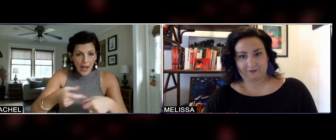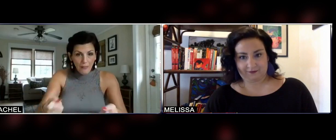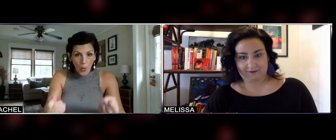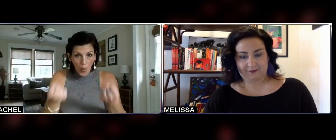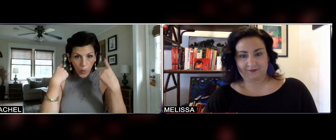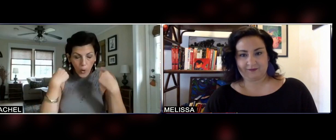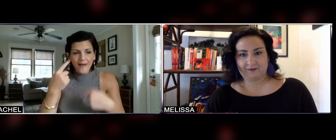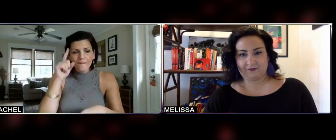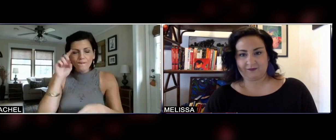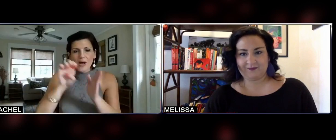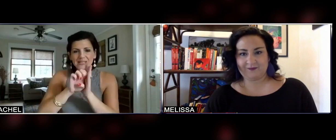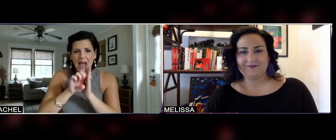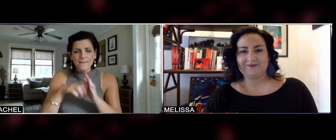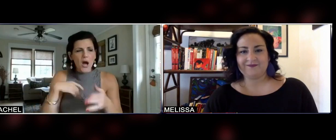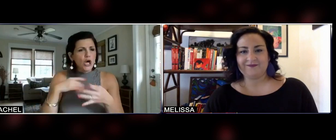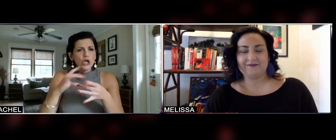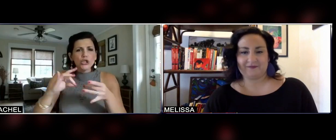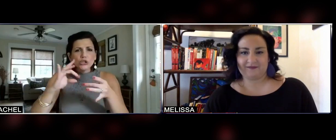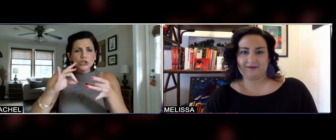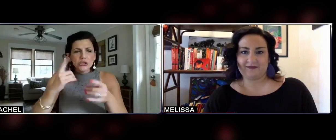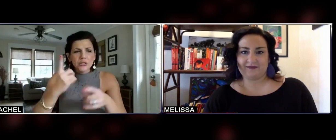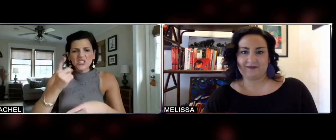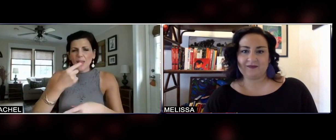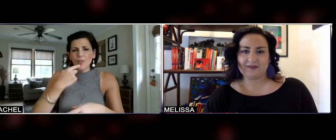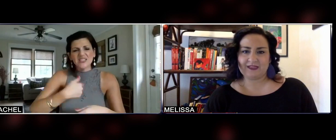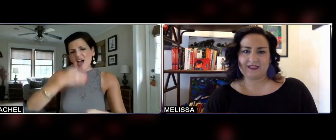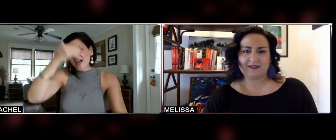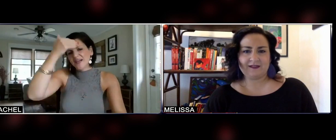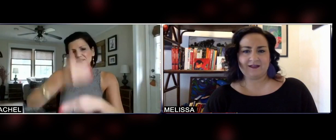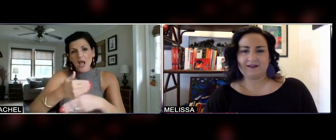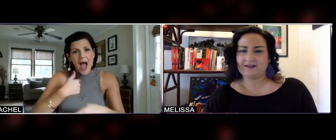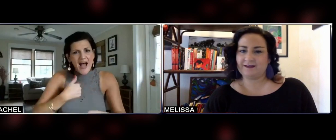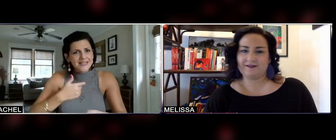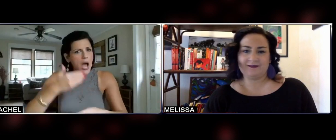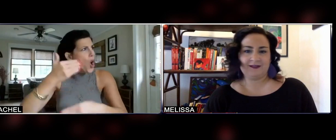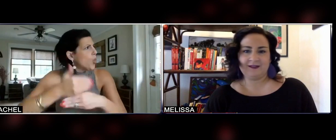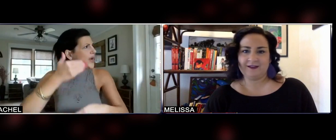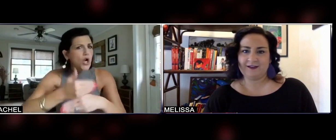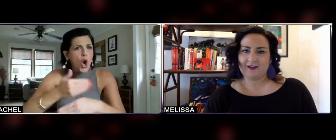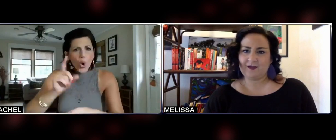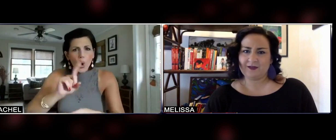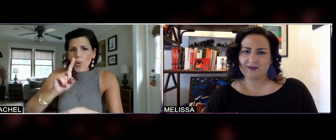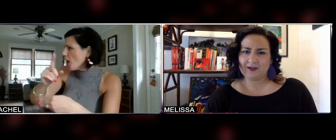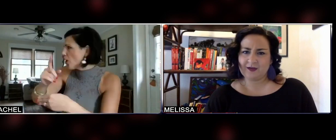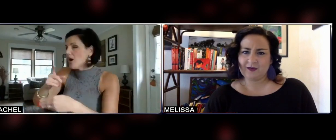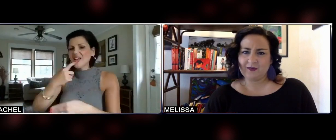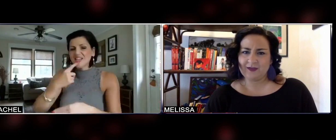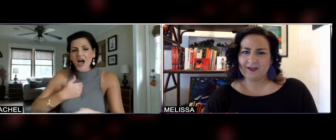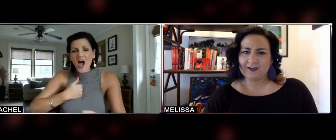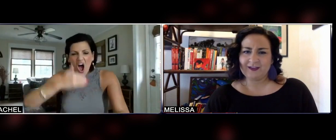for the first time, whew, it's easy to get lost. For example, when I was talking with someone, that person said "Shut eye" and I was like oh .... Window?